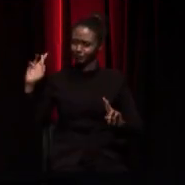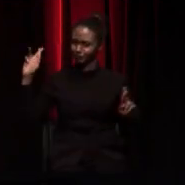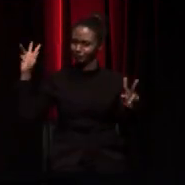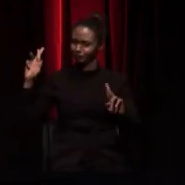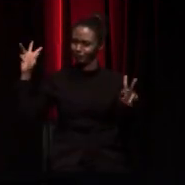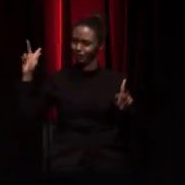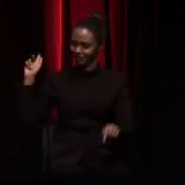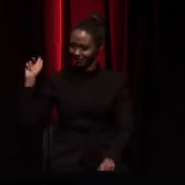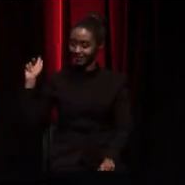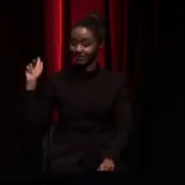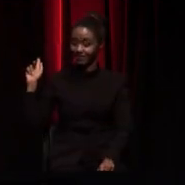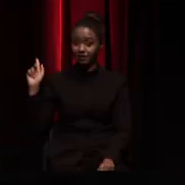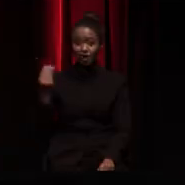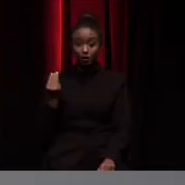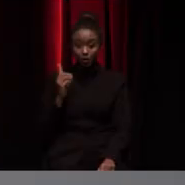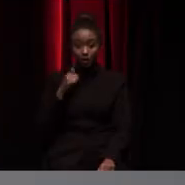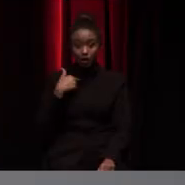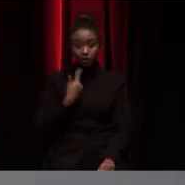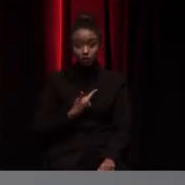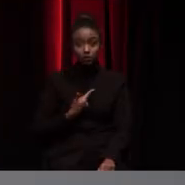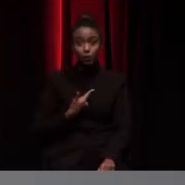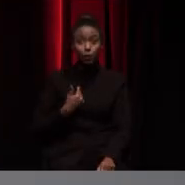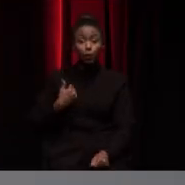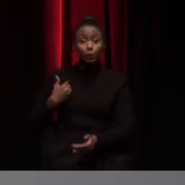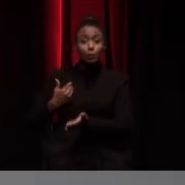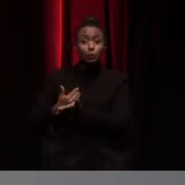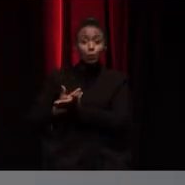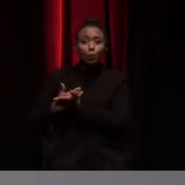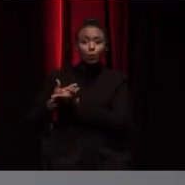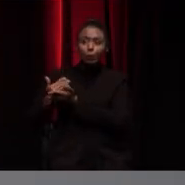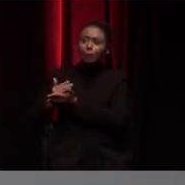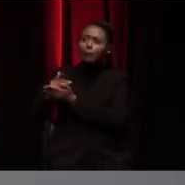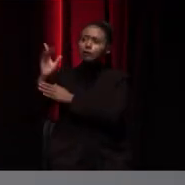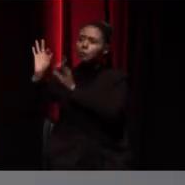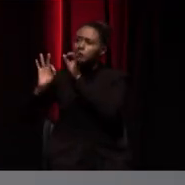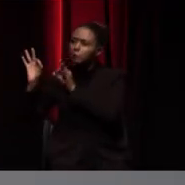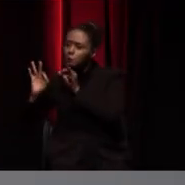as since the beginning of the briefing we are in the campaign up to the end,